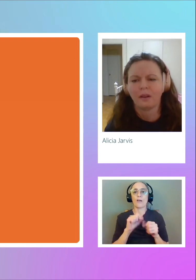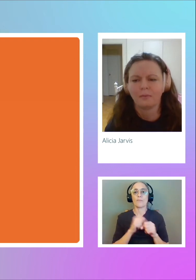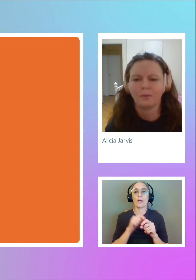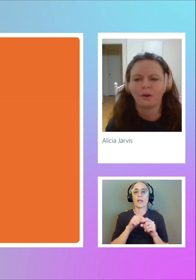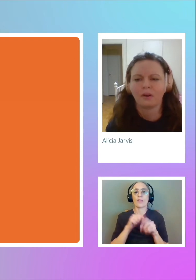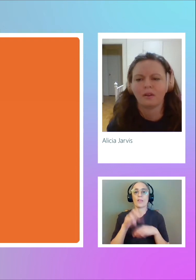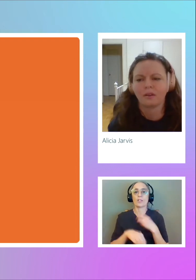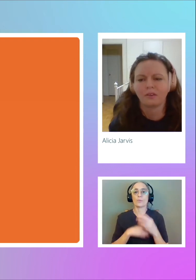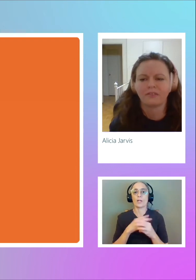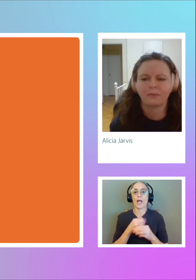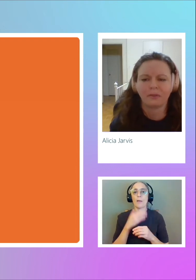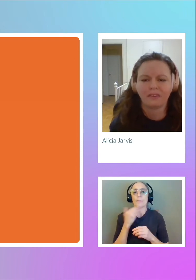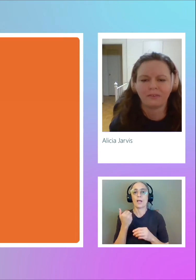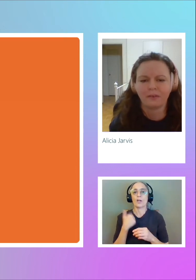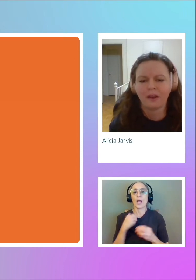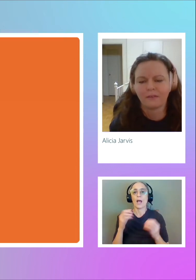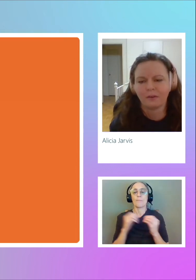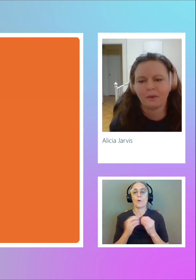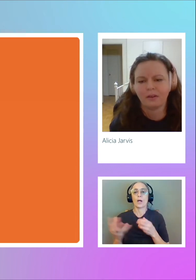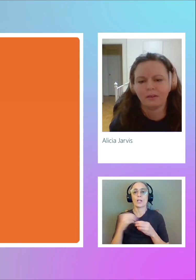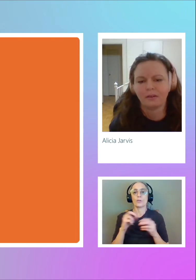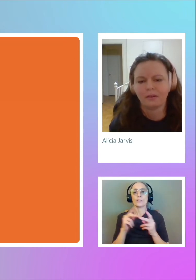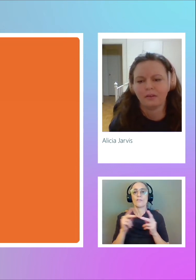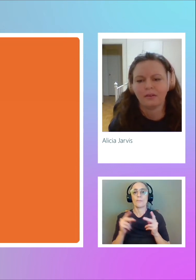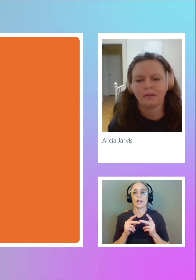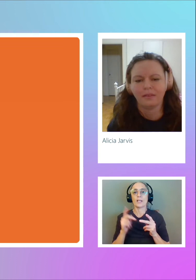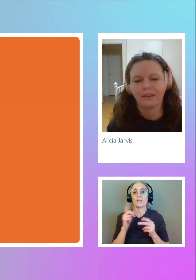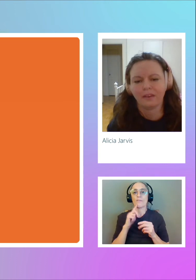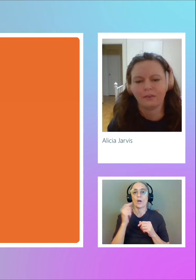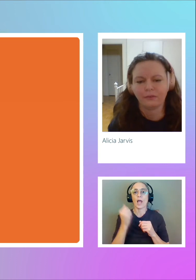and more inclusive place forever thank you.